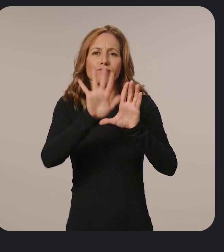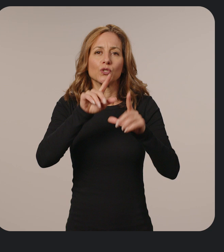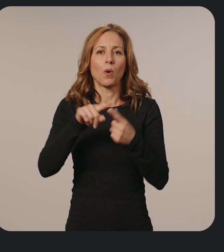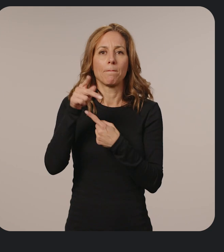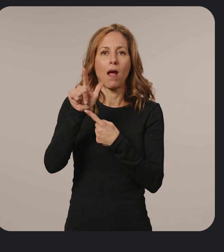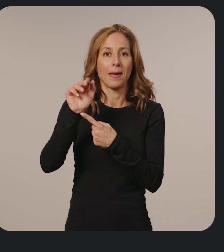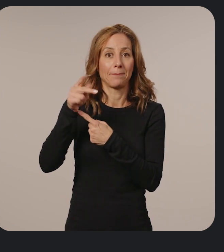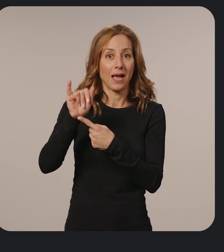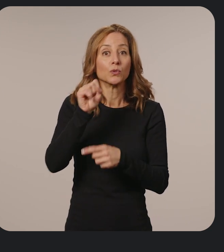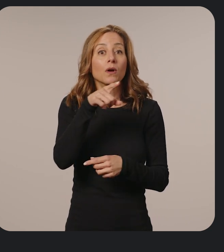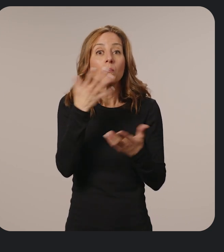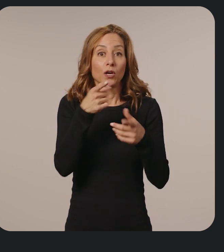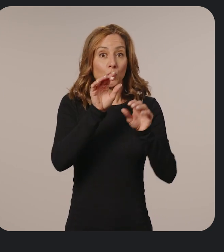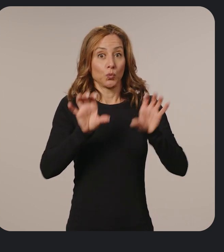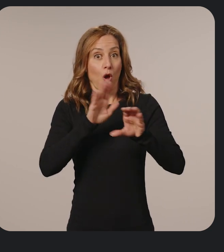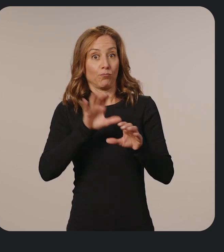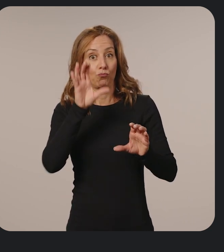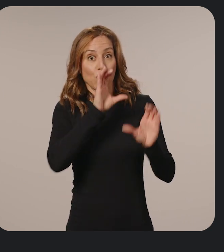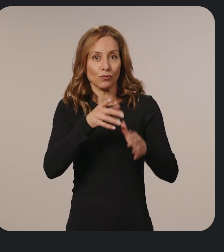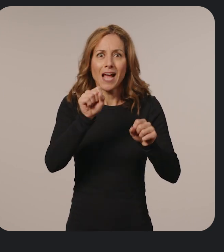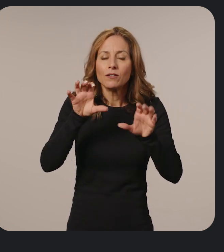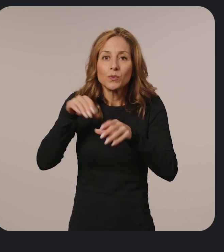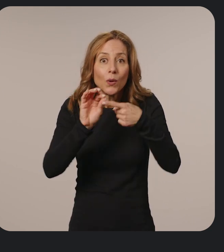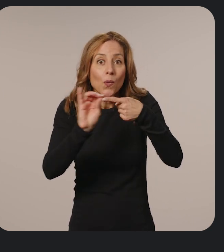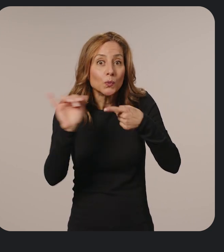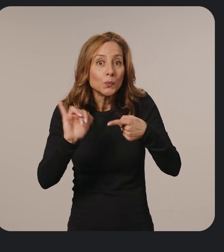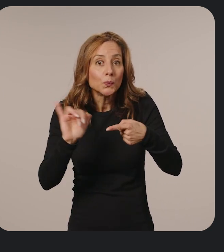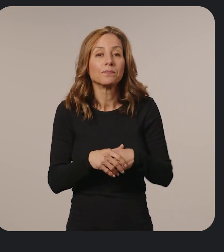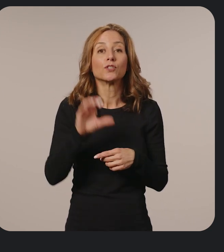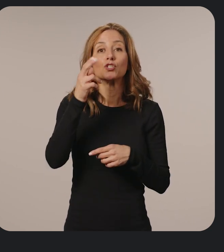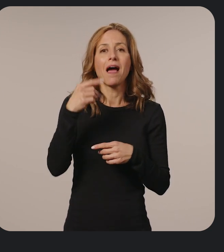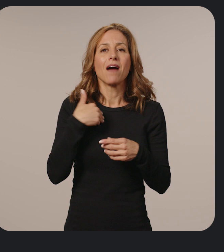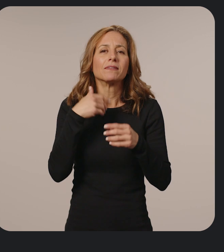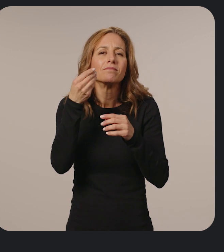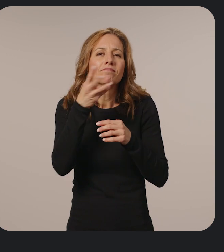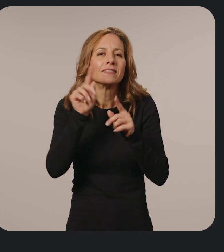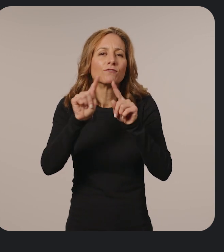you can do in code too. A chat prompt contains a couple of different sections. First is the context.